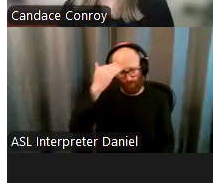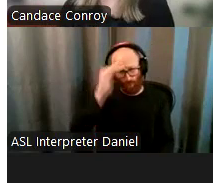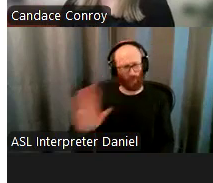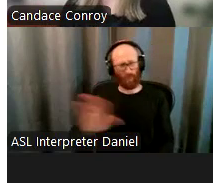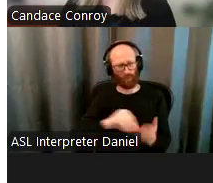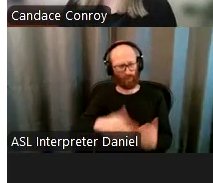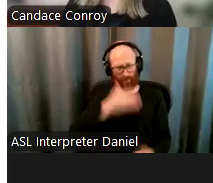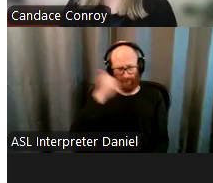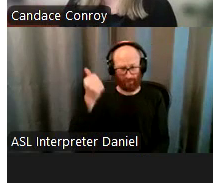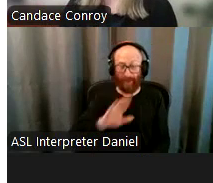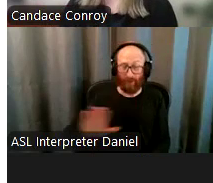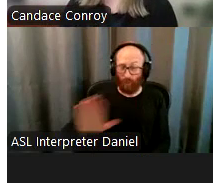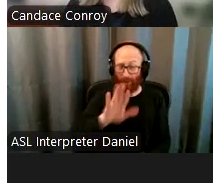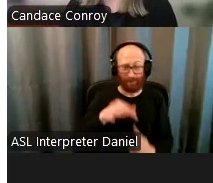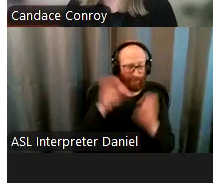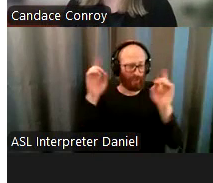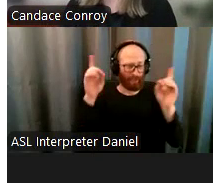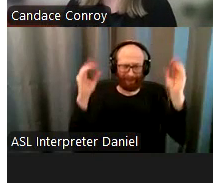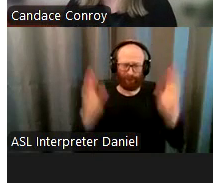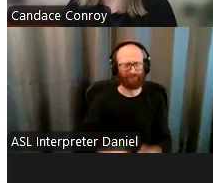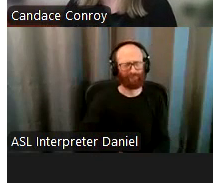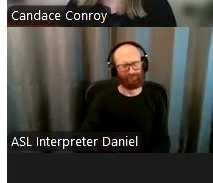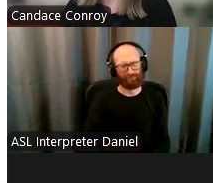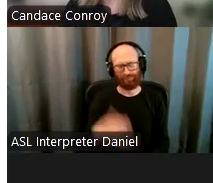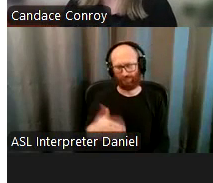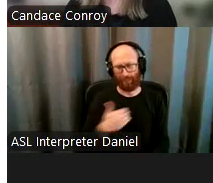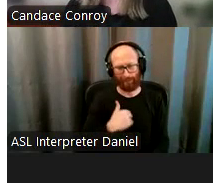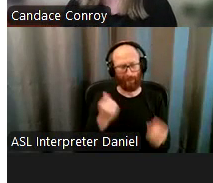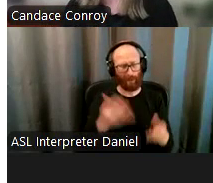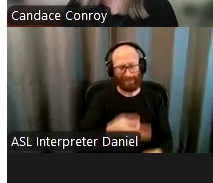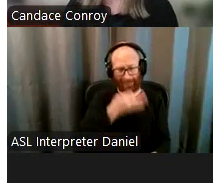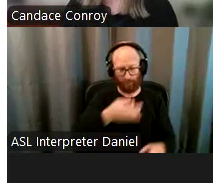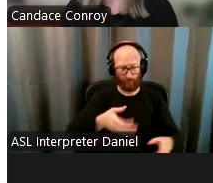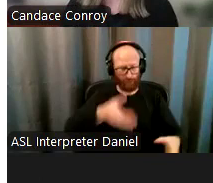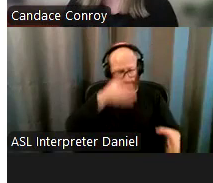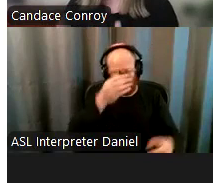education teacher has such an expertise in this and understands that IEP or 504 plan